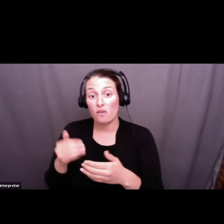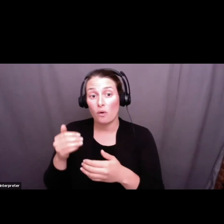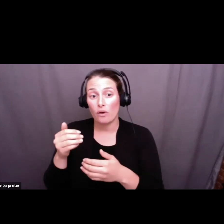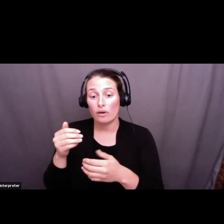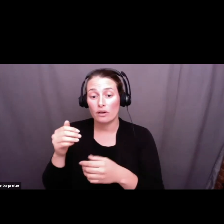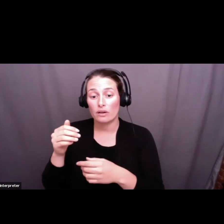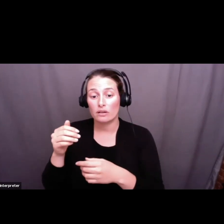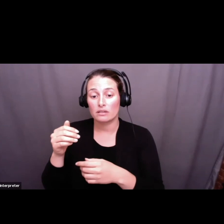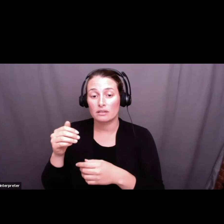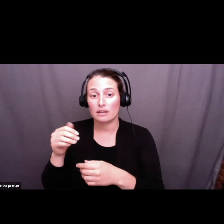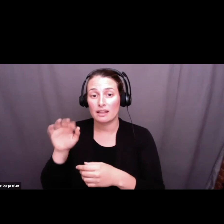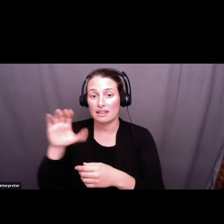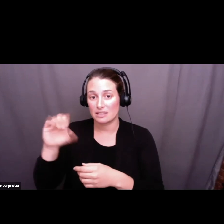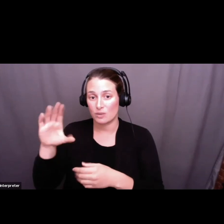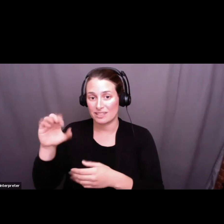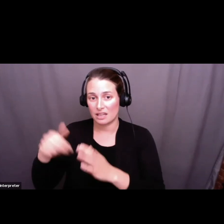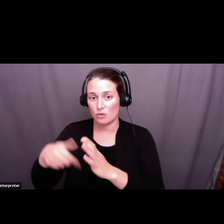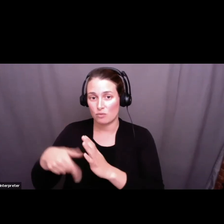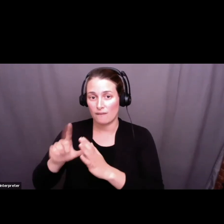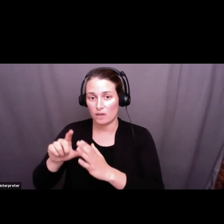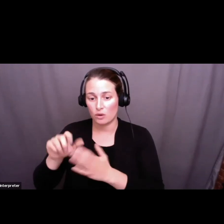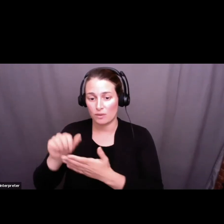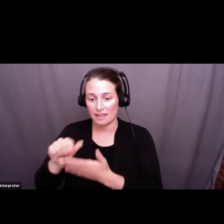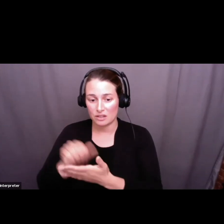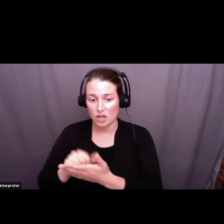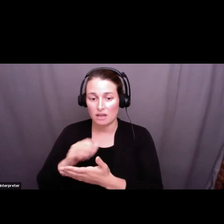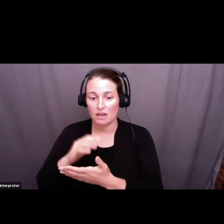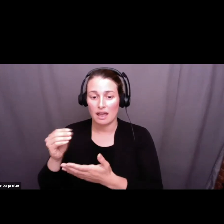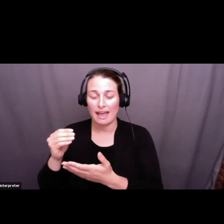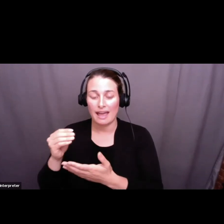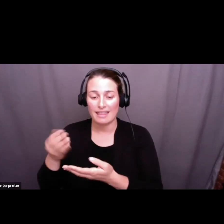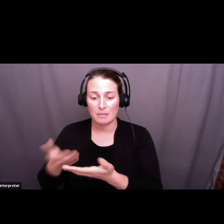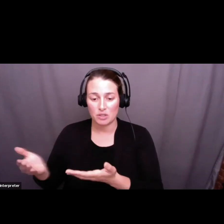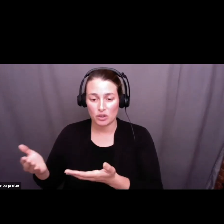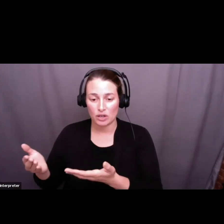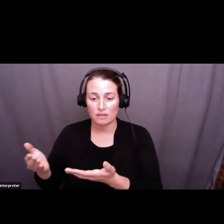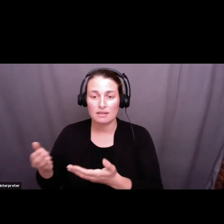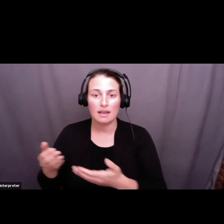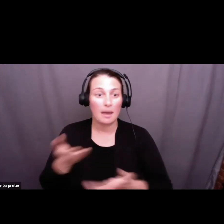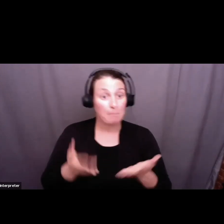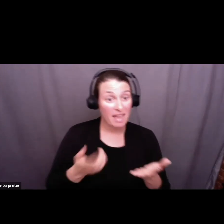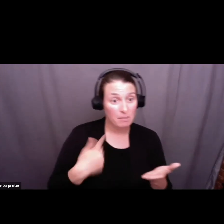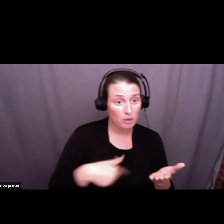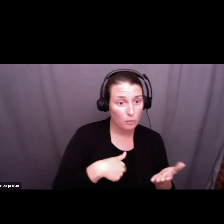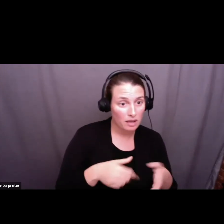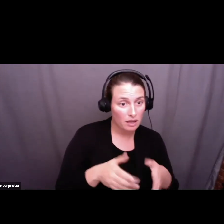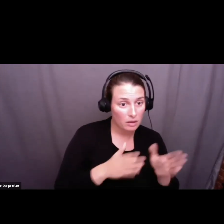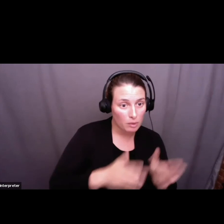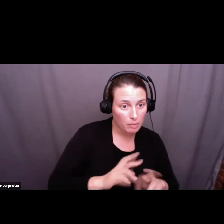agenda and the pre materials and just see if this Council has insights or input that